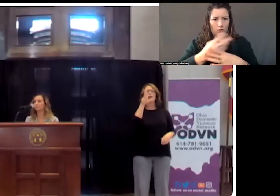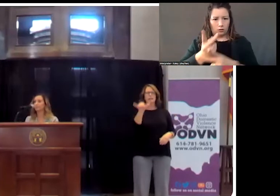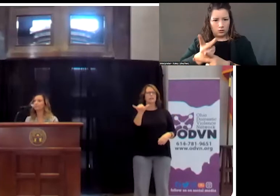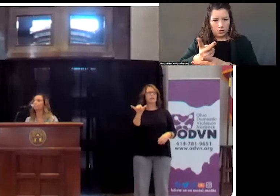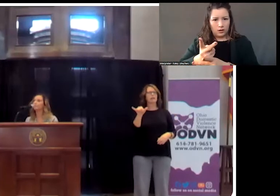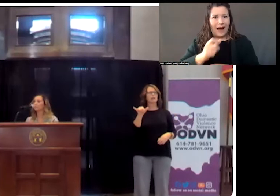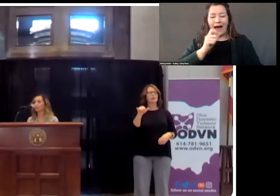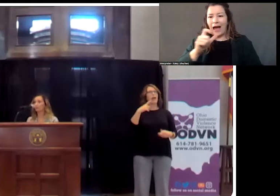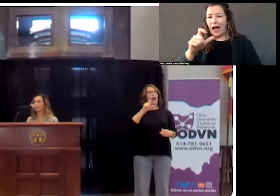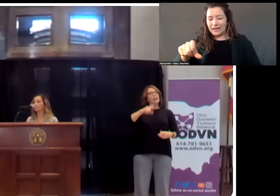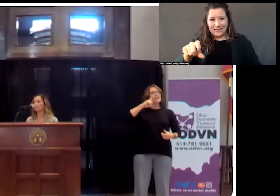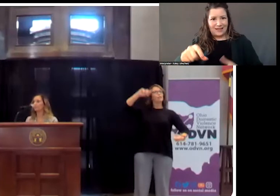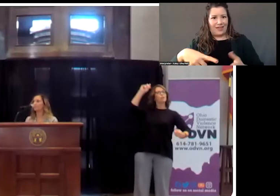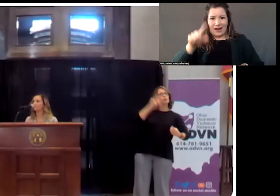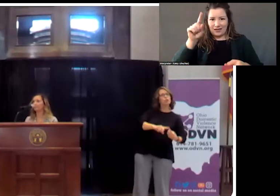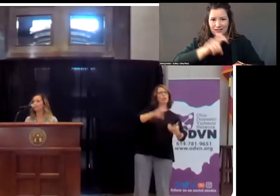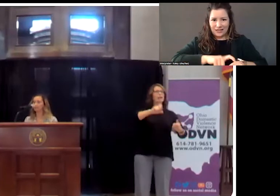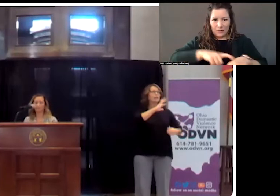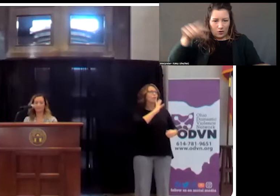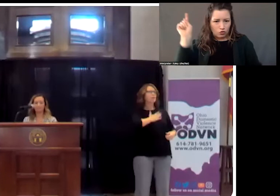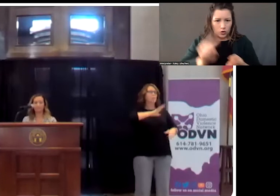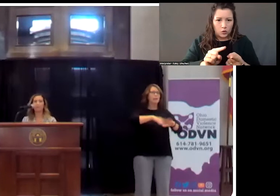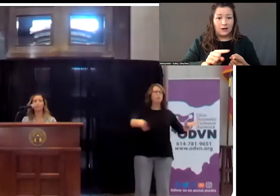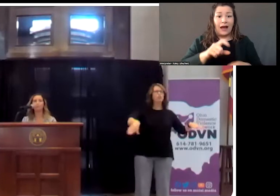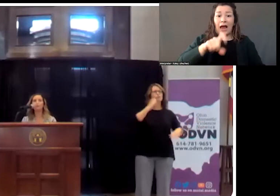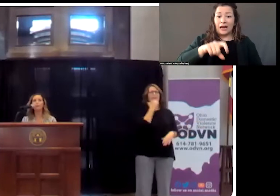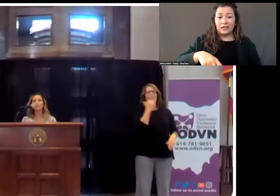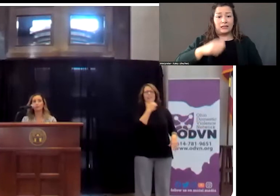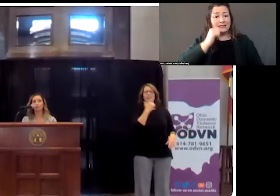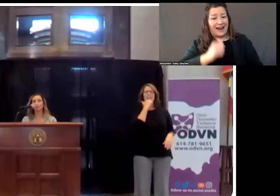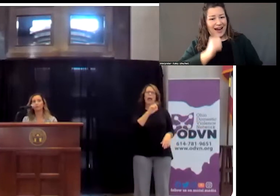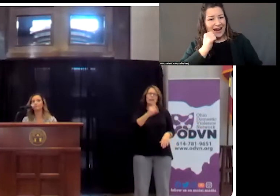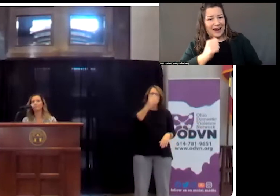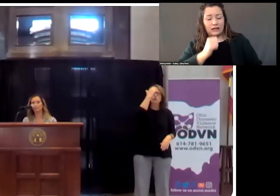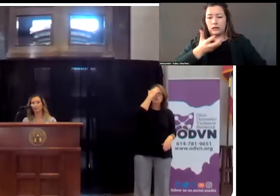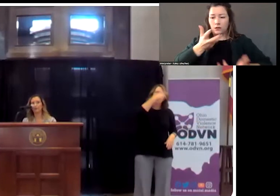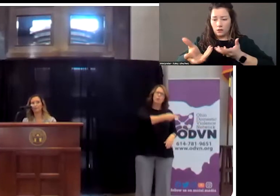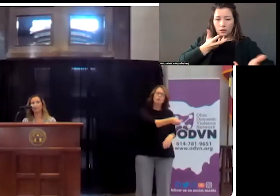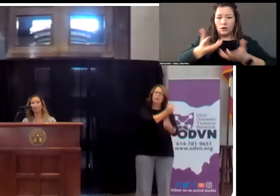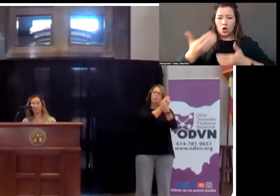I needed to be able to talk to my children daily. I needed to be able to know that they were safe in their beds at home.